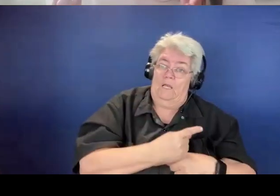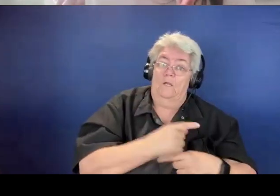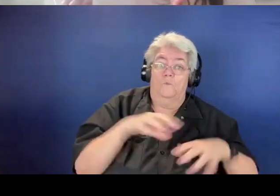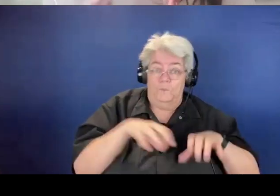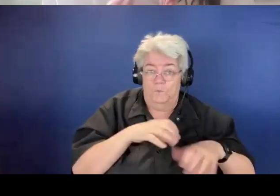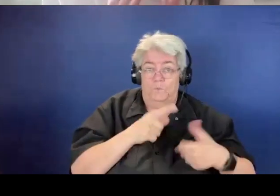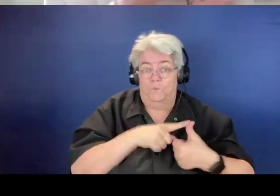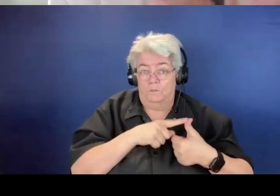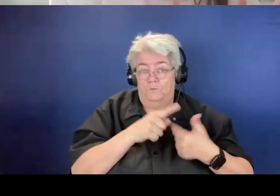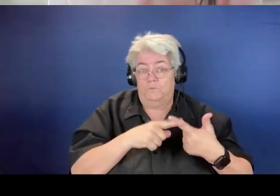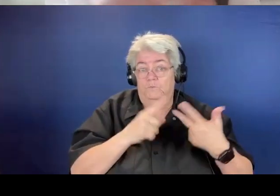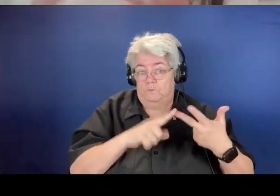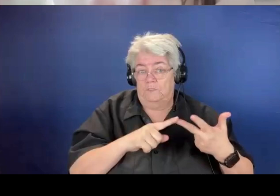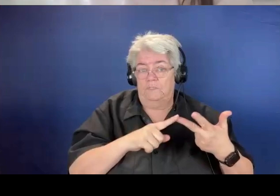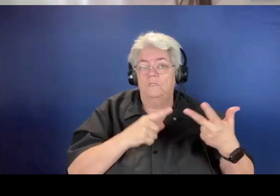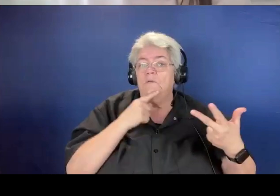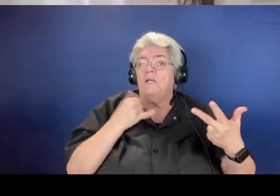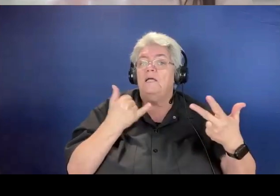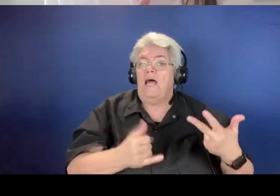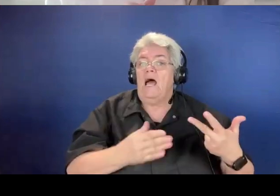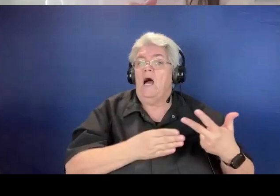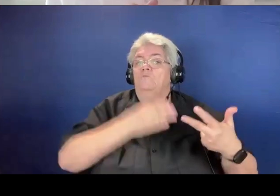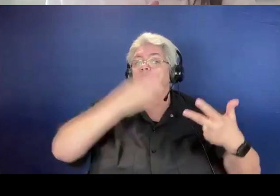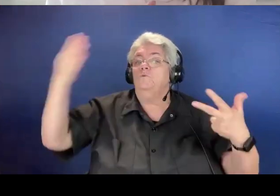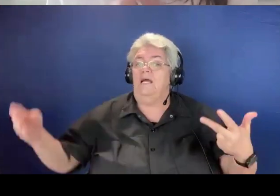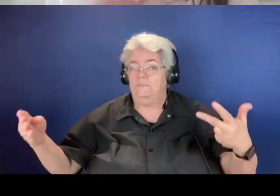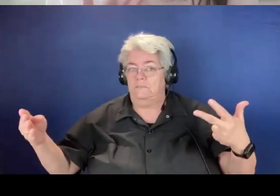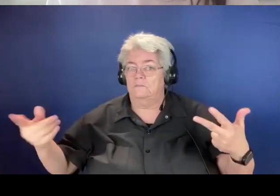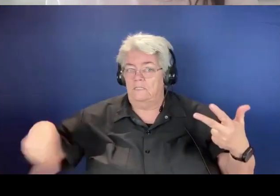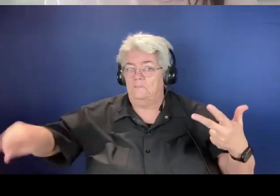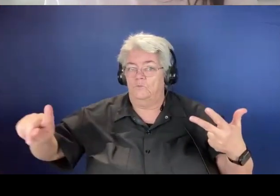What would you like to work on between now and when I see you next week?” Coach